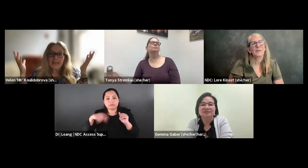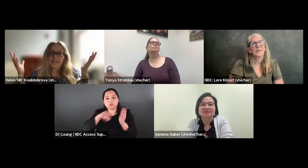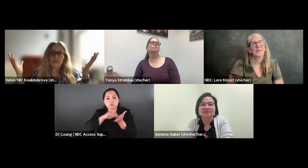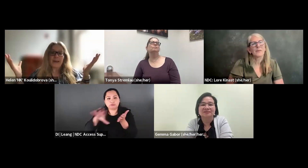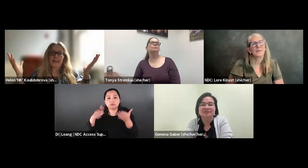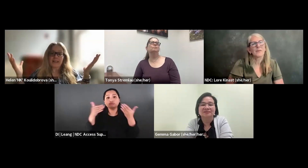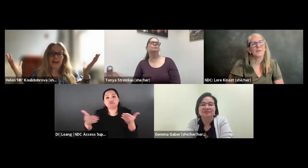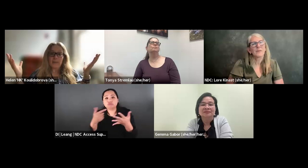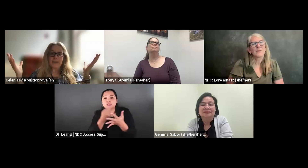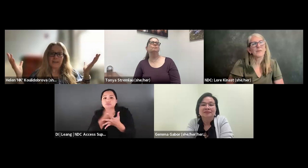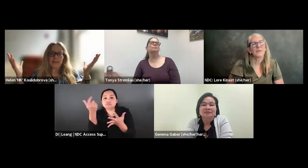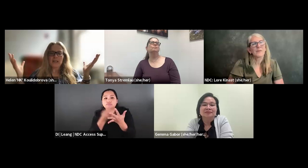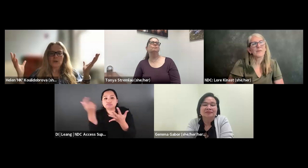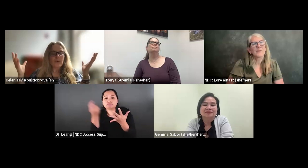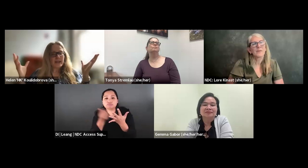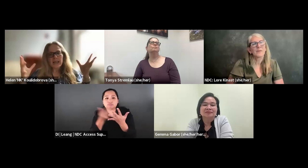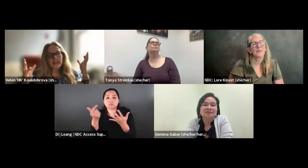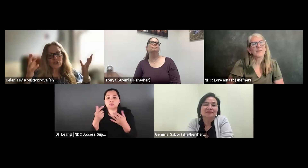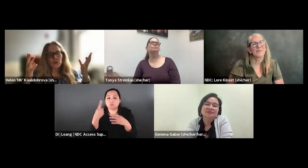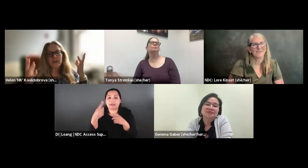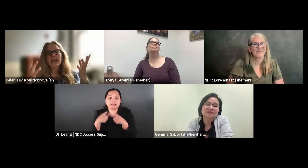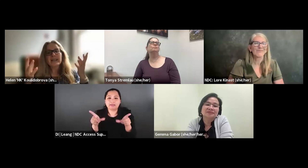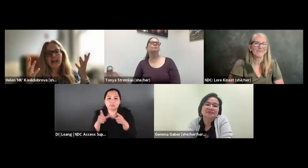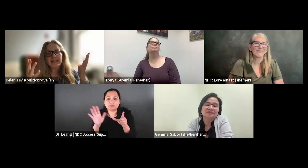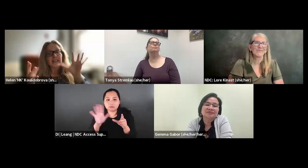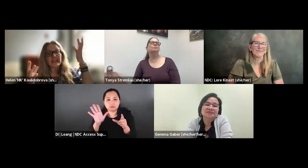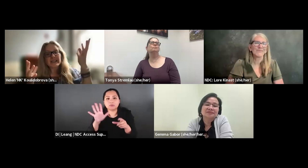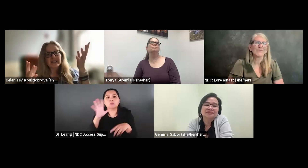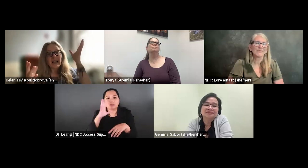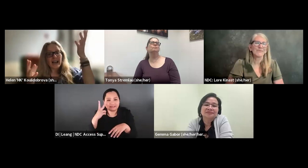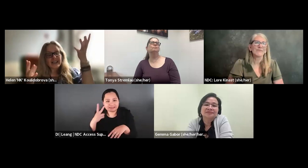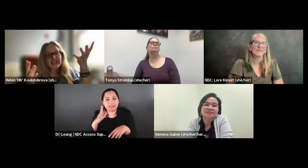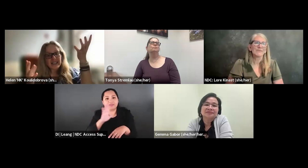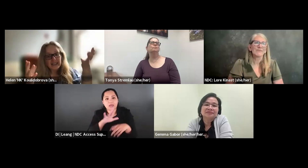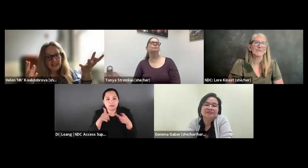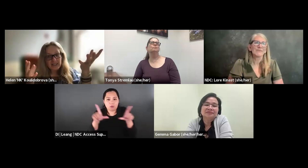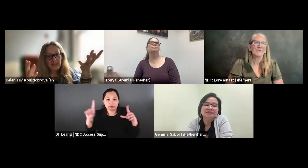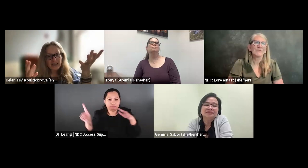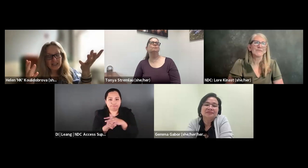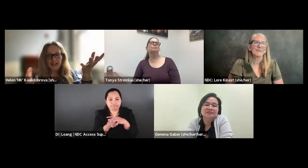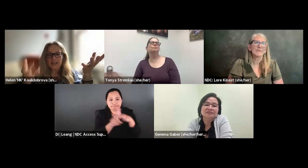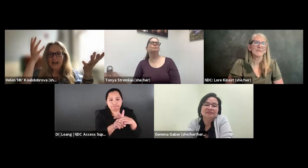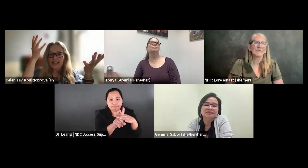We can't expect that to happen, and so recognizing listen, I see that this is ASL.